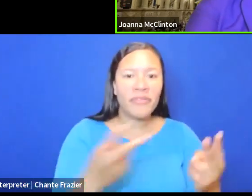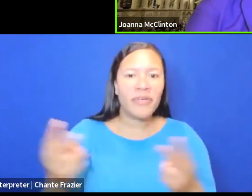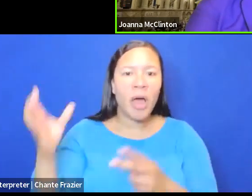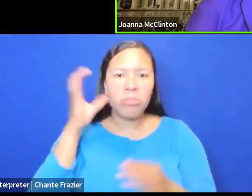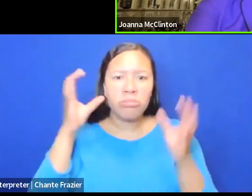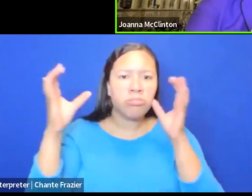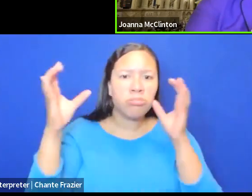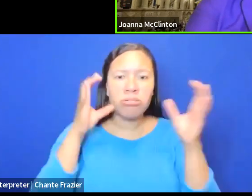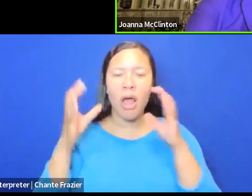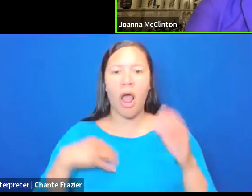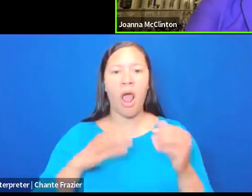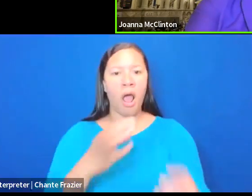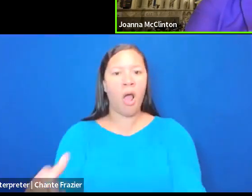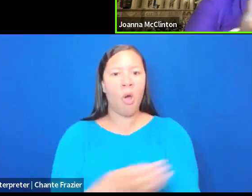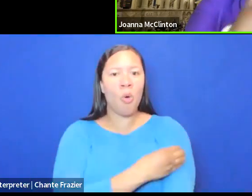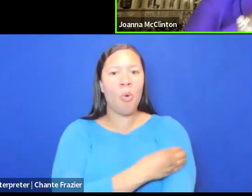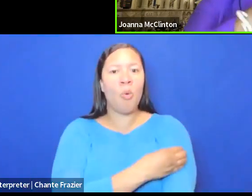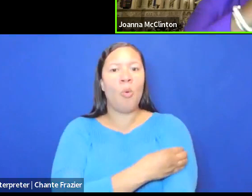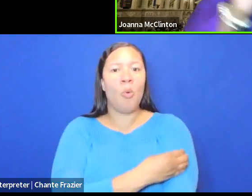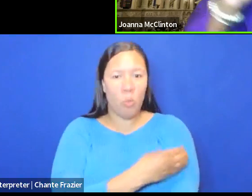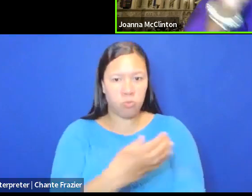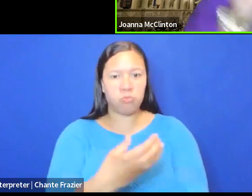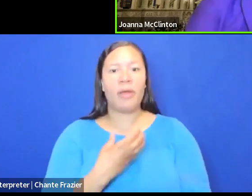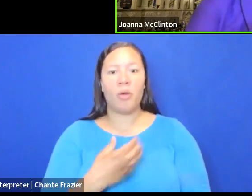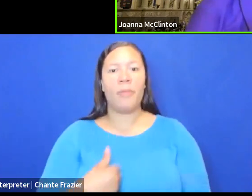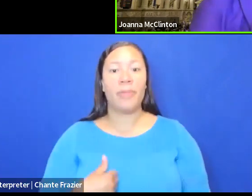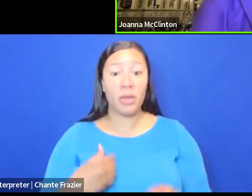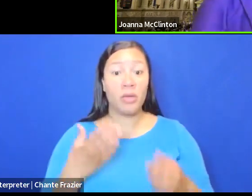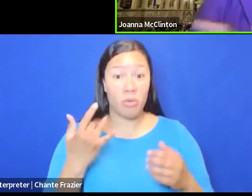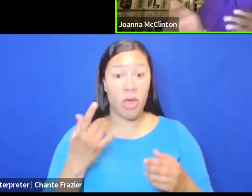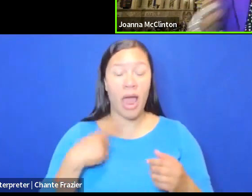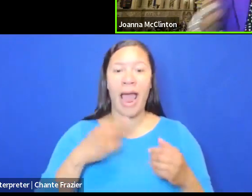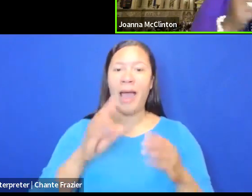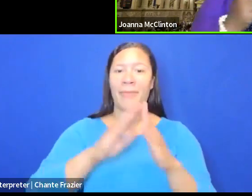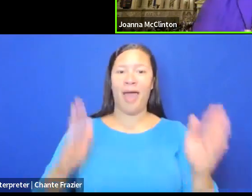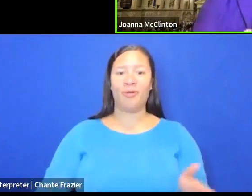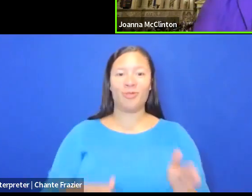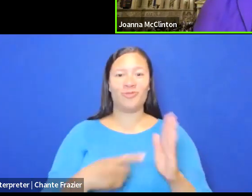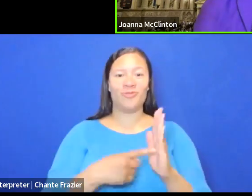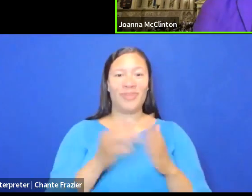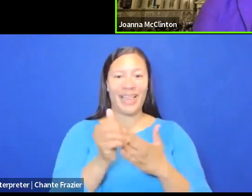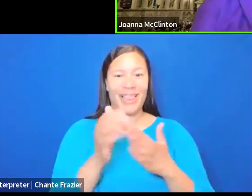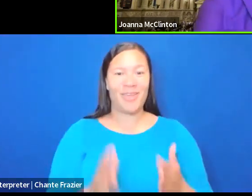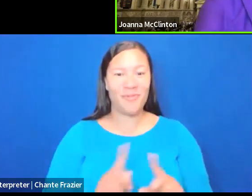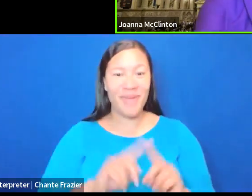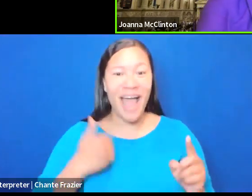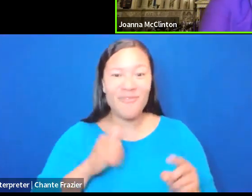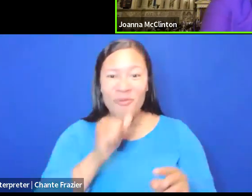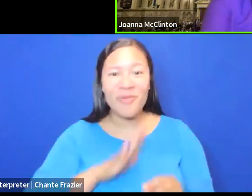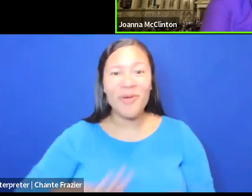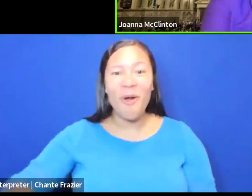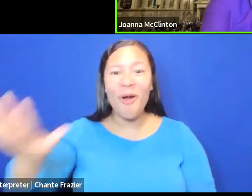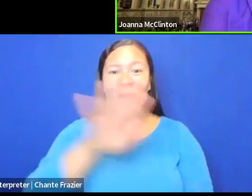suburban Pennsylvania. The small cities Hazleton and welfare, going around and hearing expense so empowering.